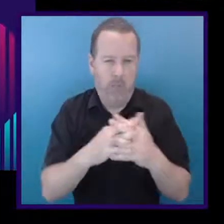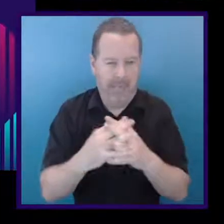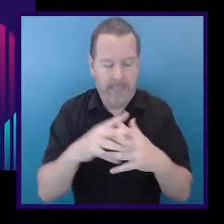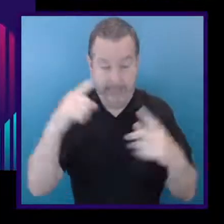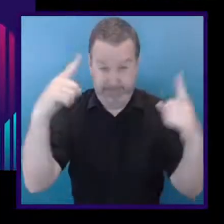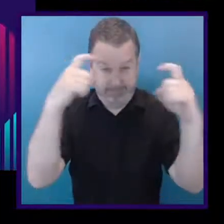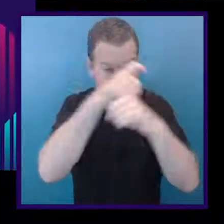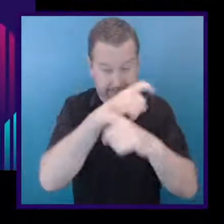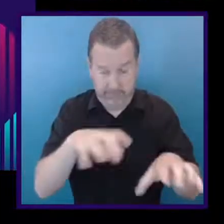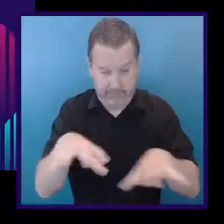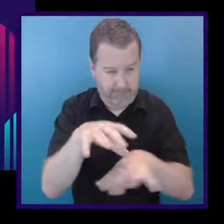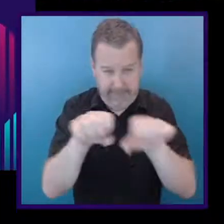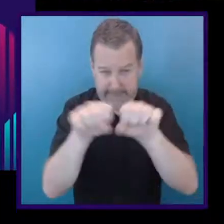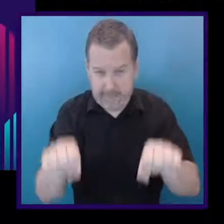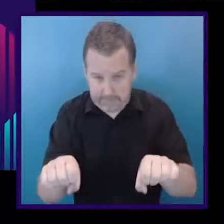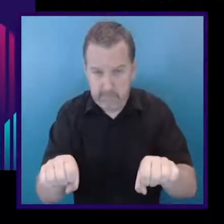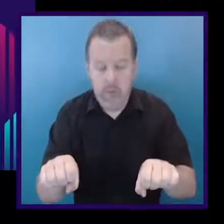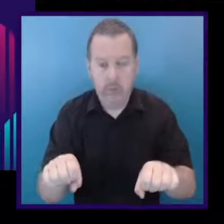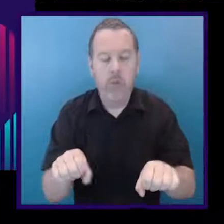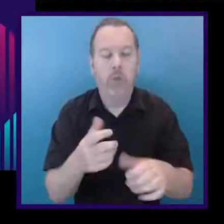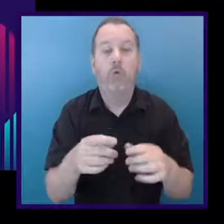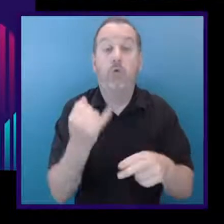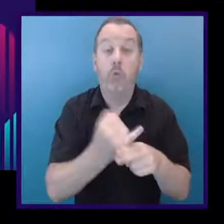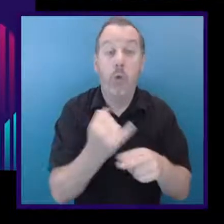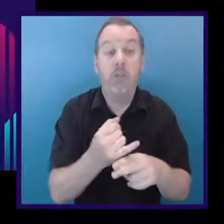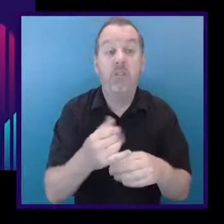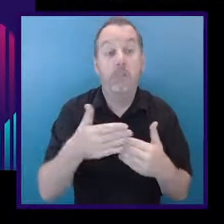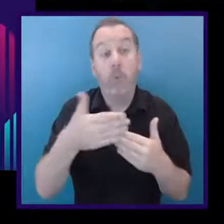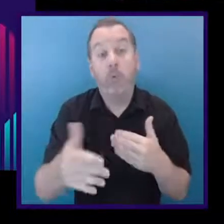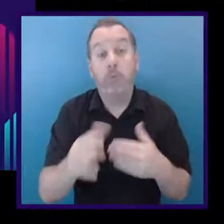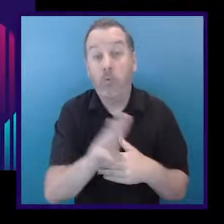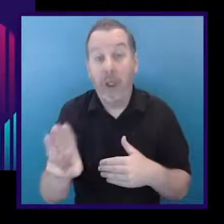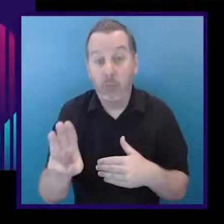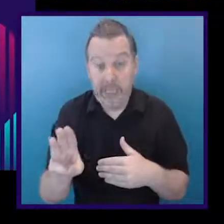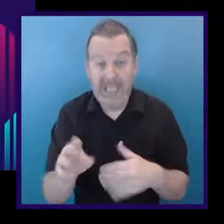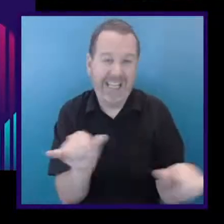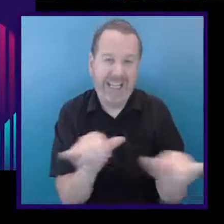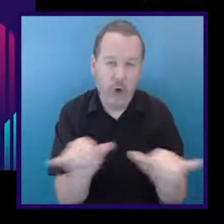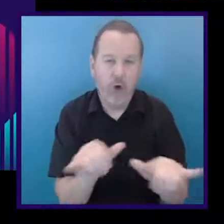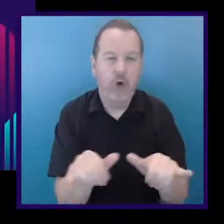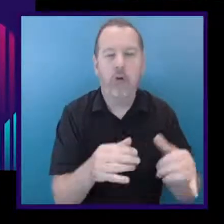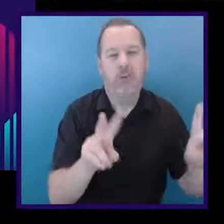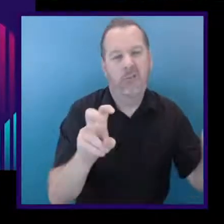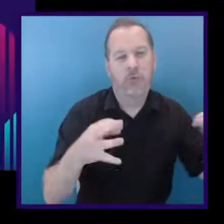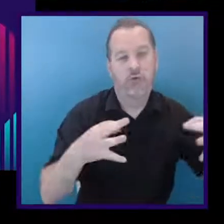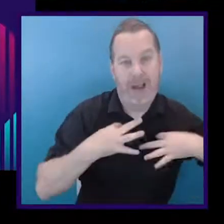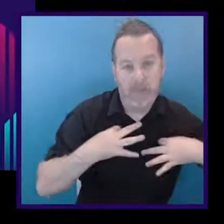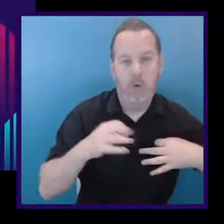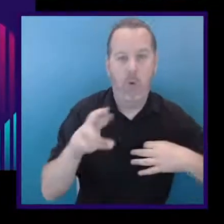schools to either being one of the 66 grammar schools, or one of the secondary schools.